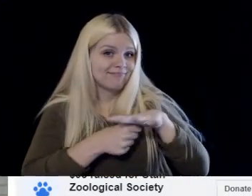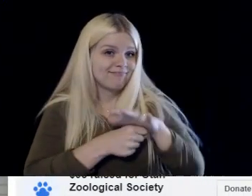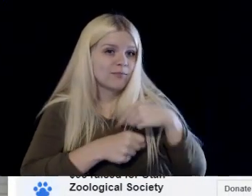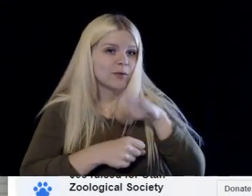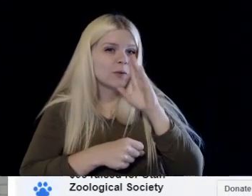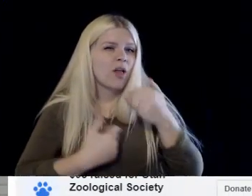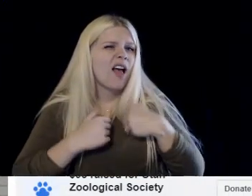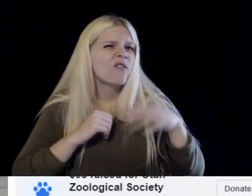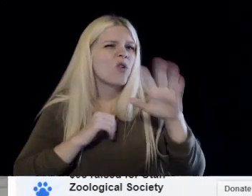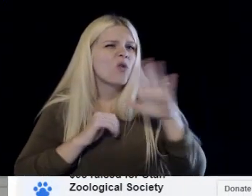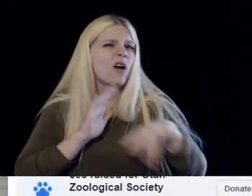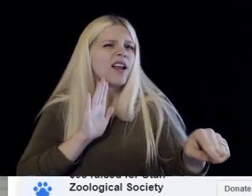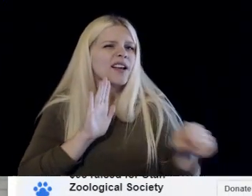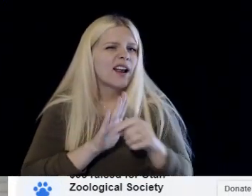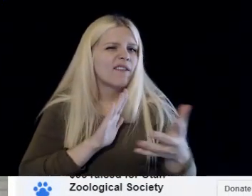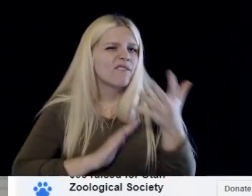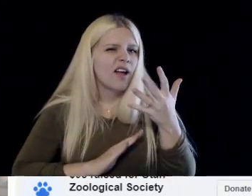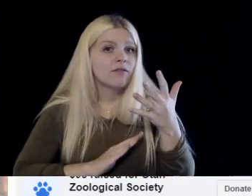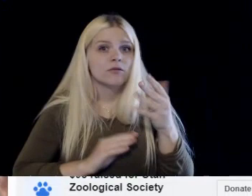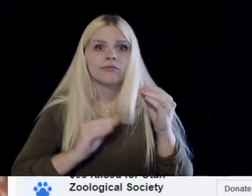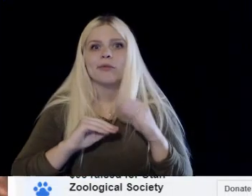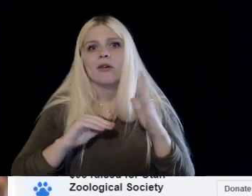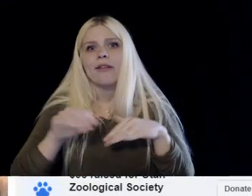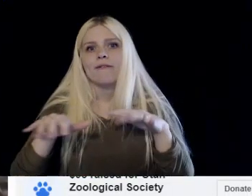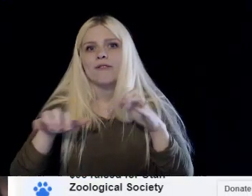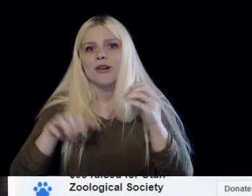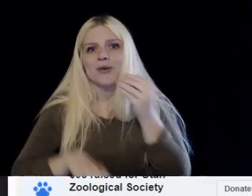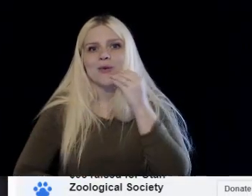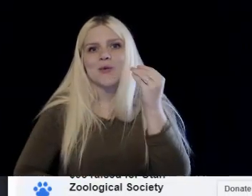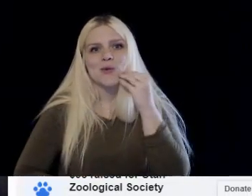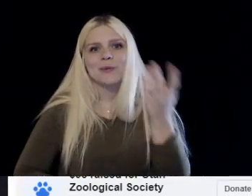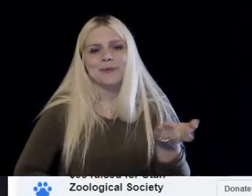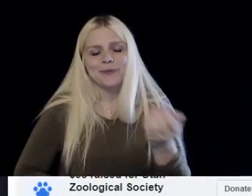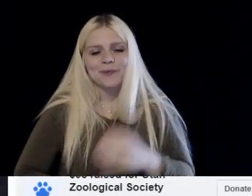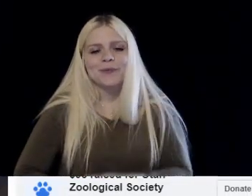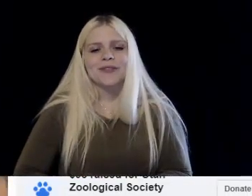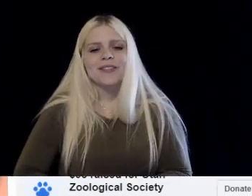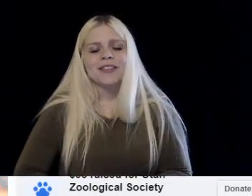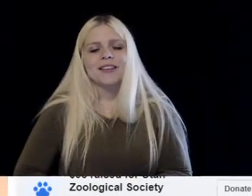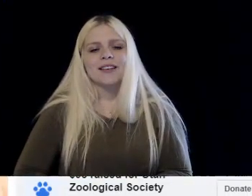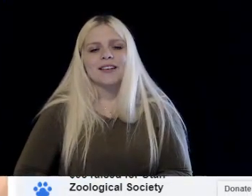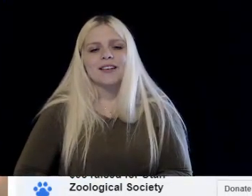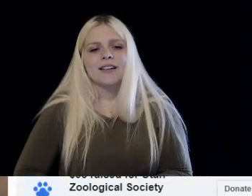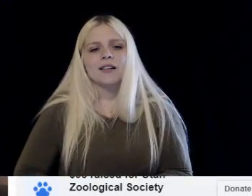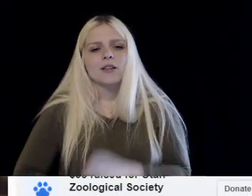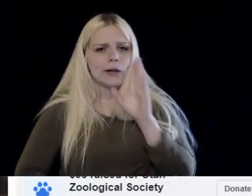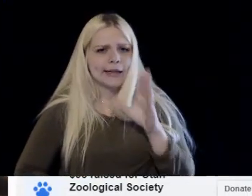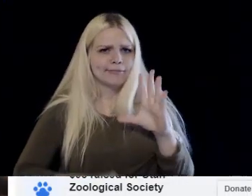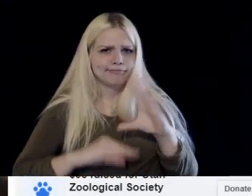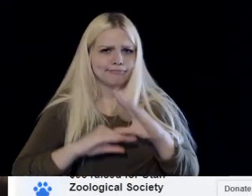Joanne: ...than your own freezer. We actually make these, we put a couple of layers in them over one day.